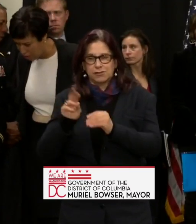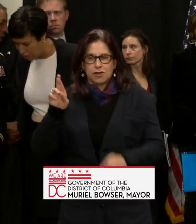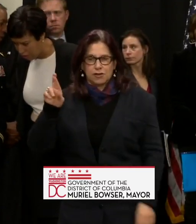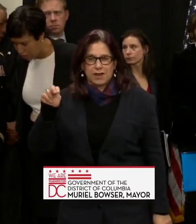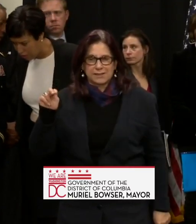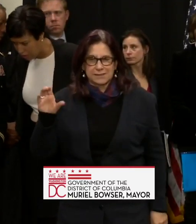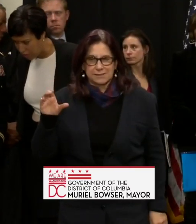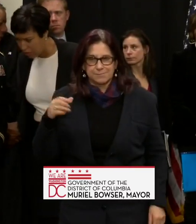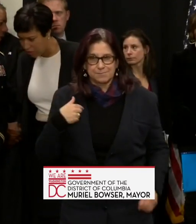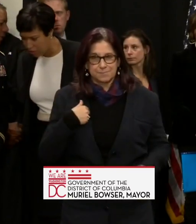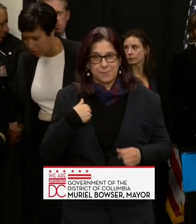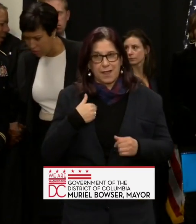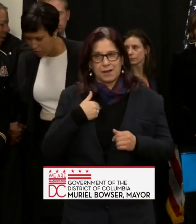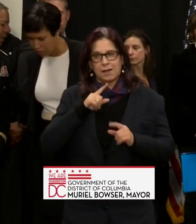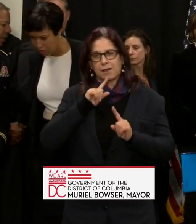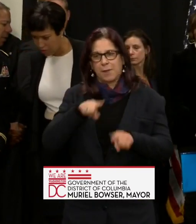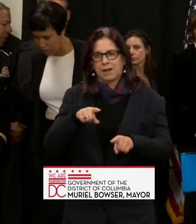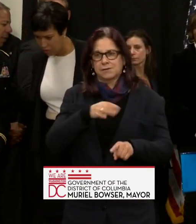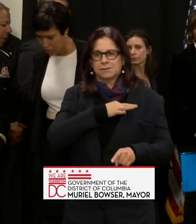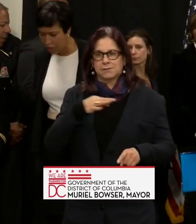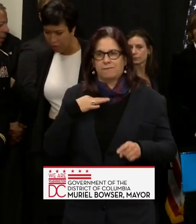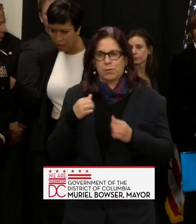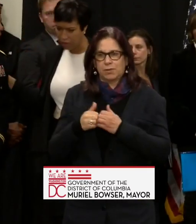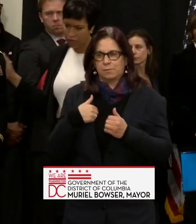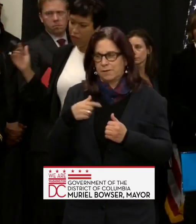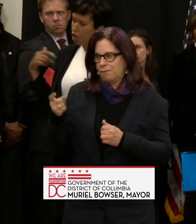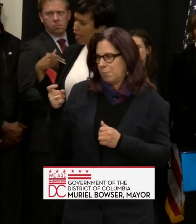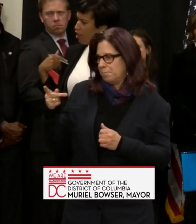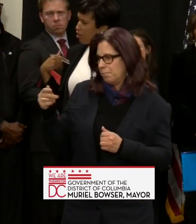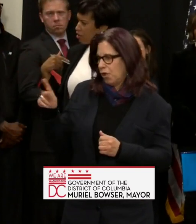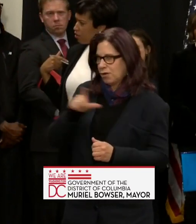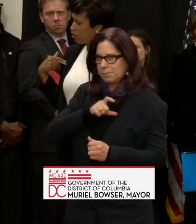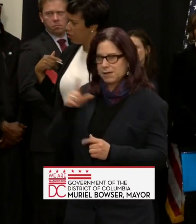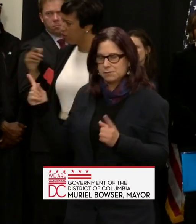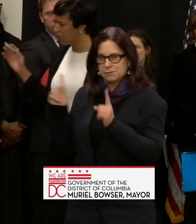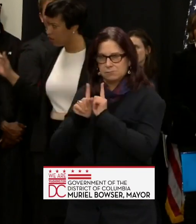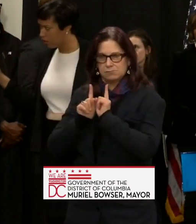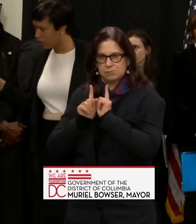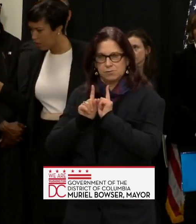PARK POLICE AND METROPOLITAN POLICE DEPARTMENT AND UNITED